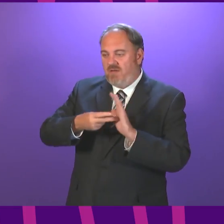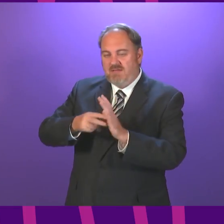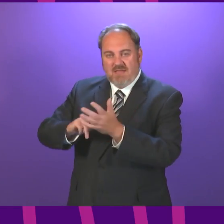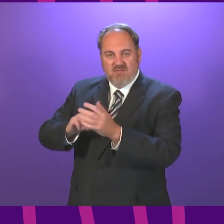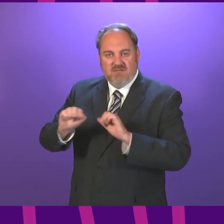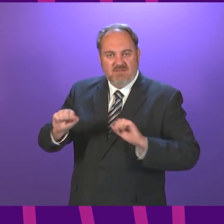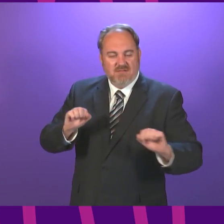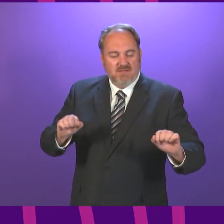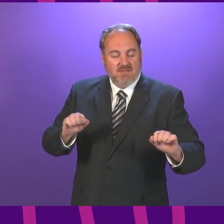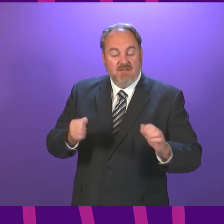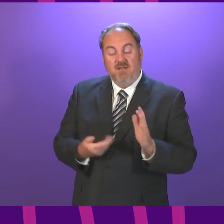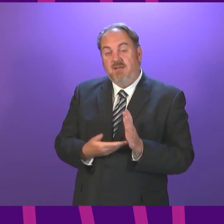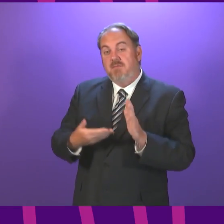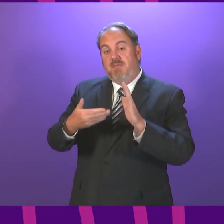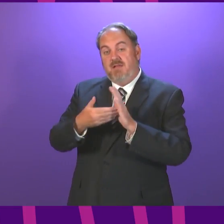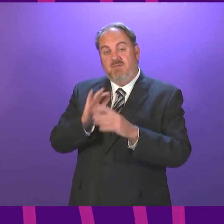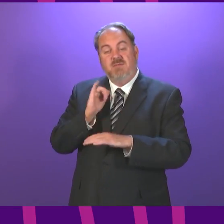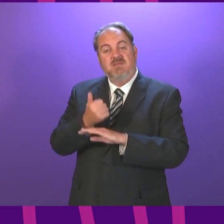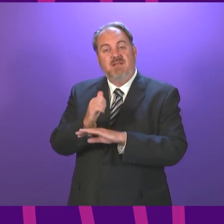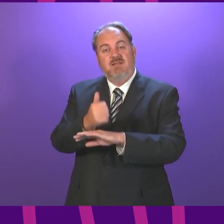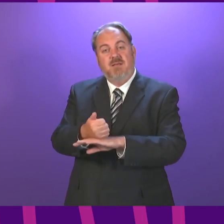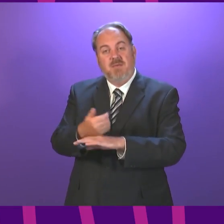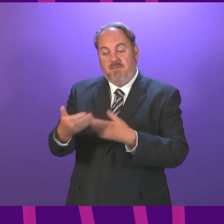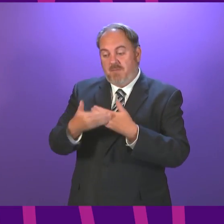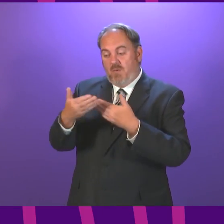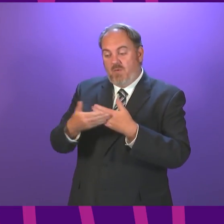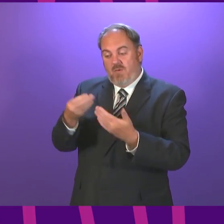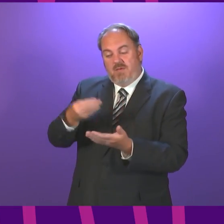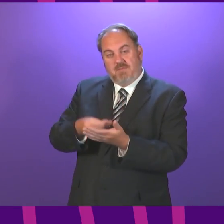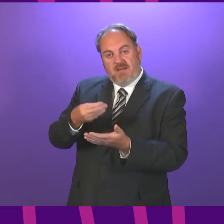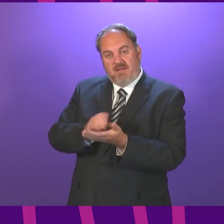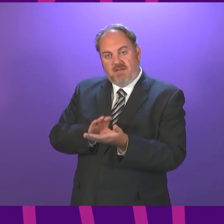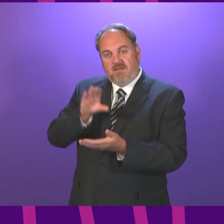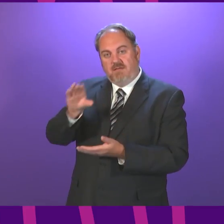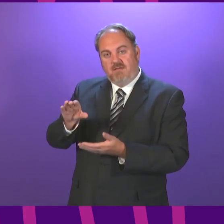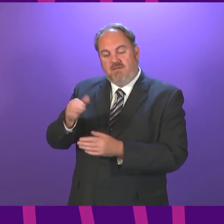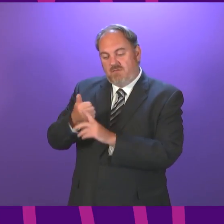We have also provided additional money and uplift to alcohol and drug partnerships and